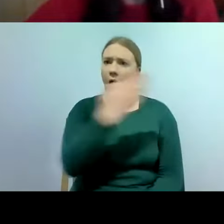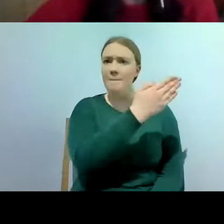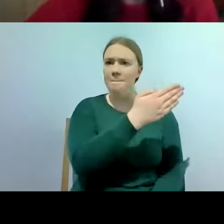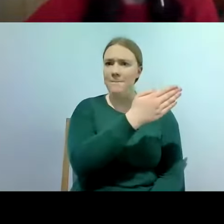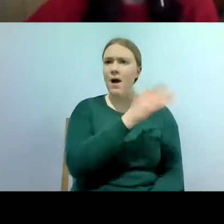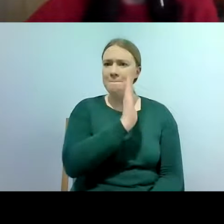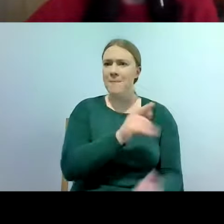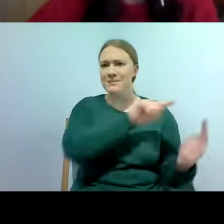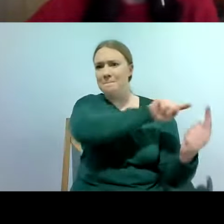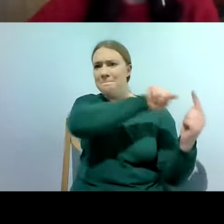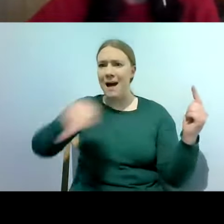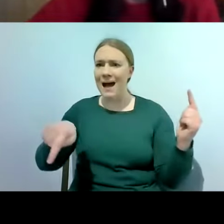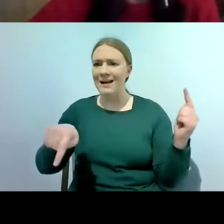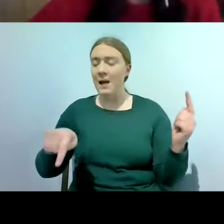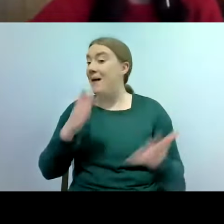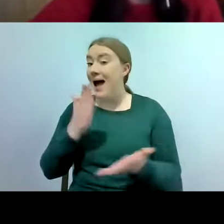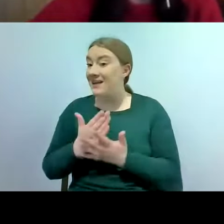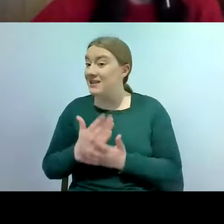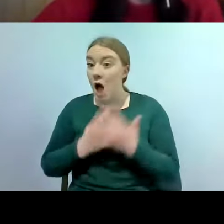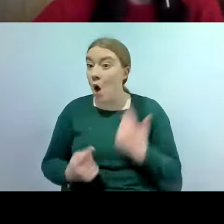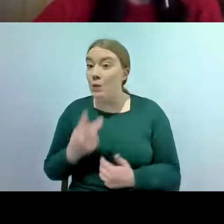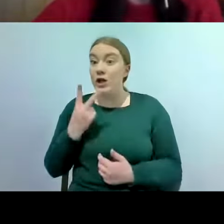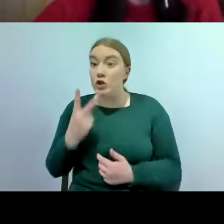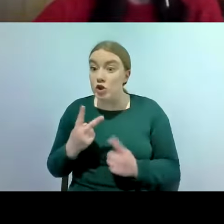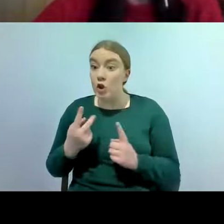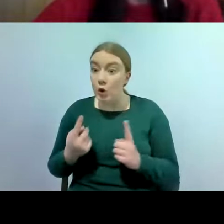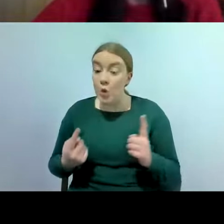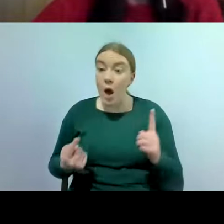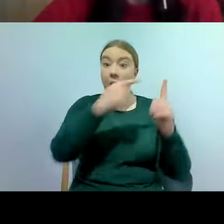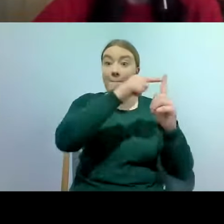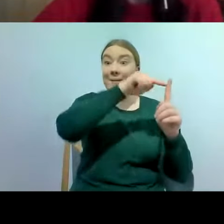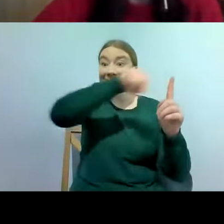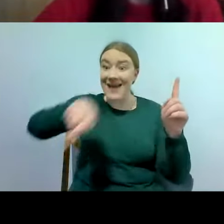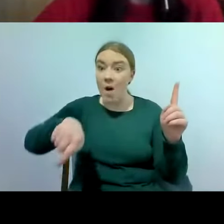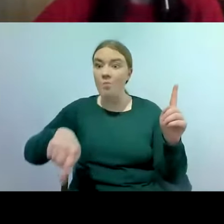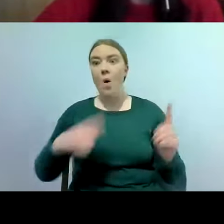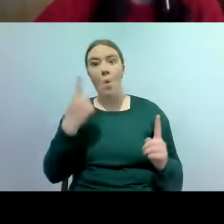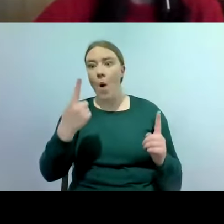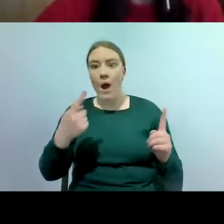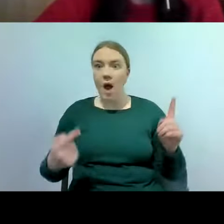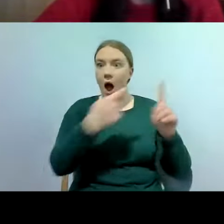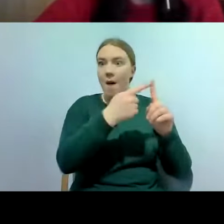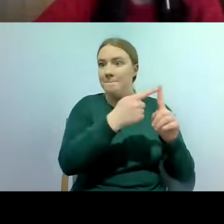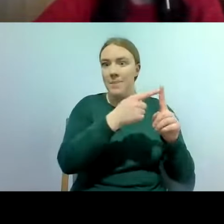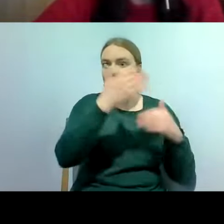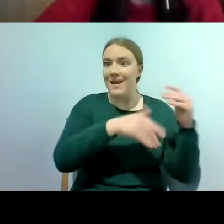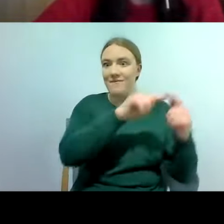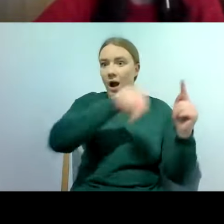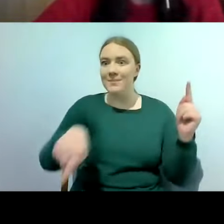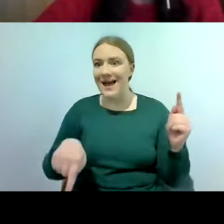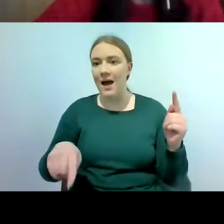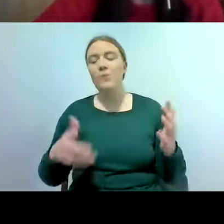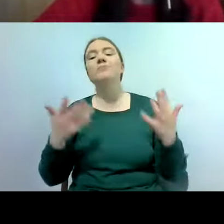fish that ascended came back down over the weir now as scientists we always want a good sample